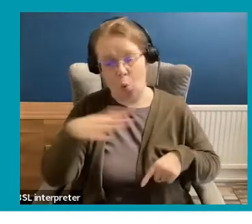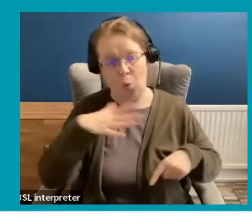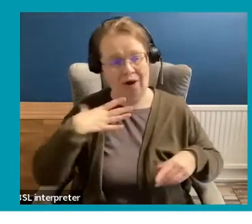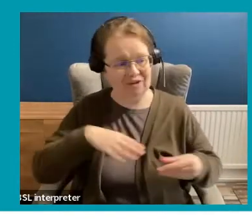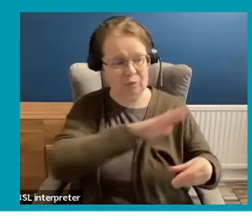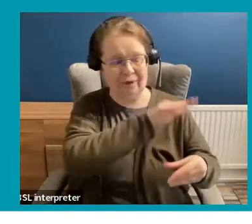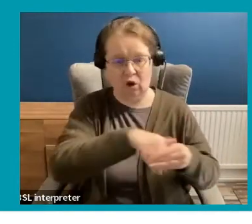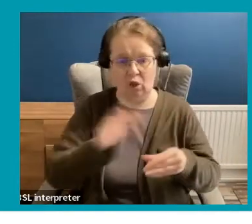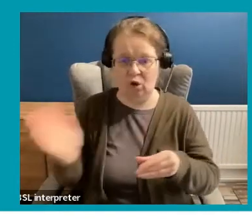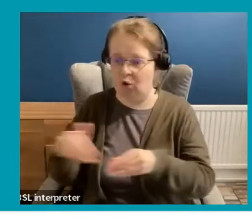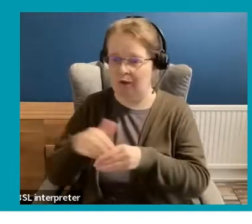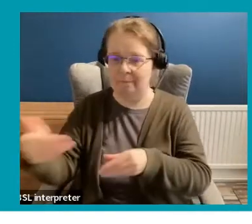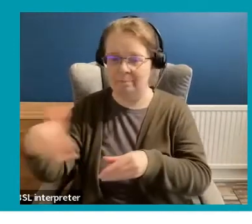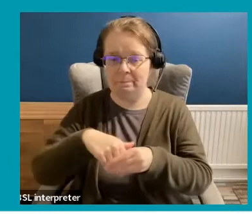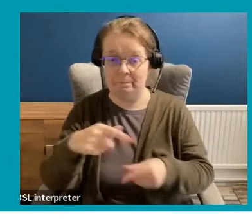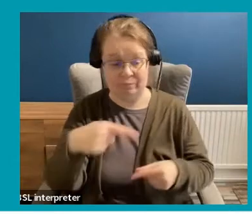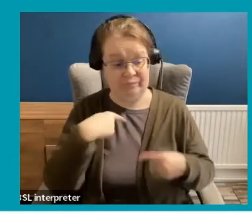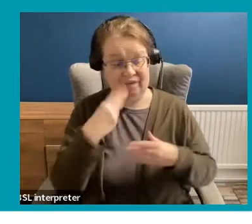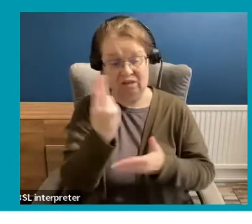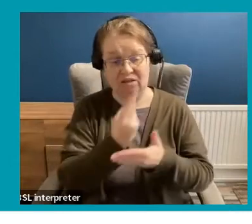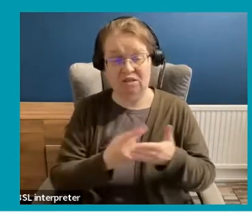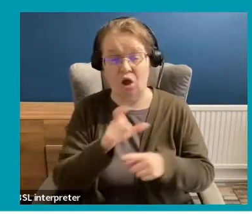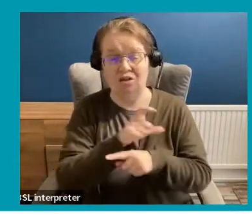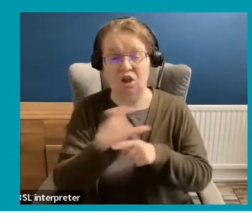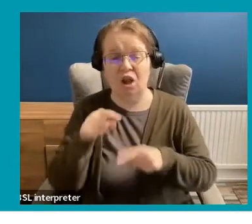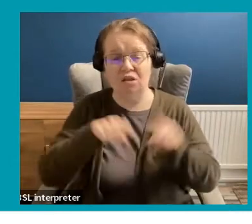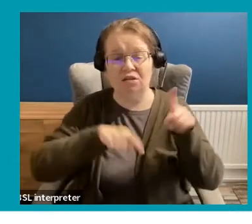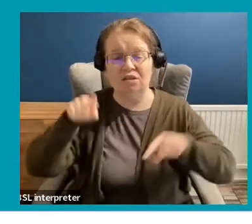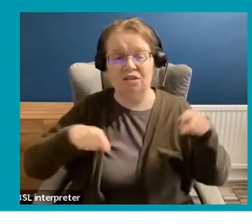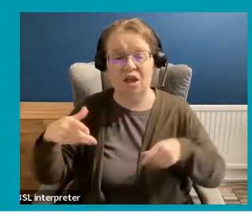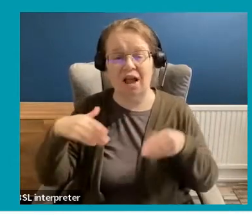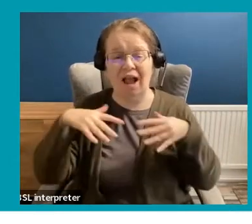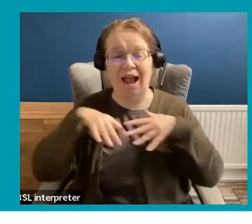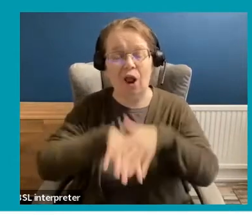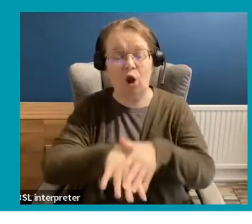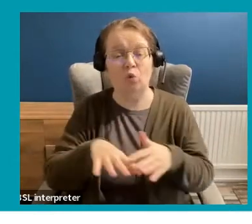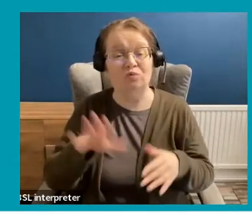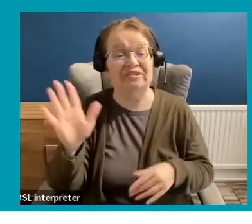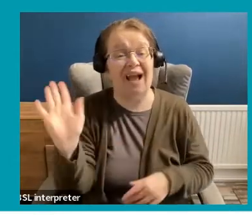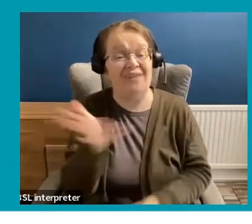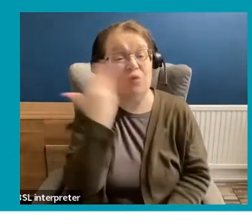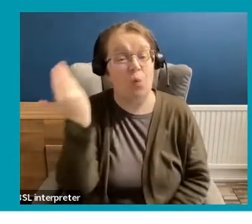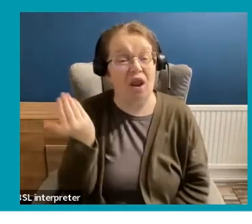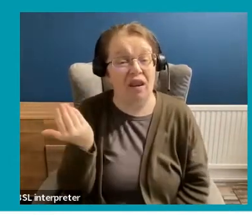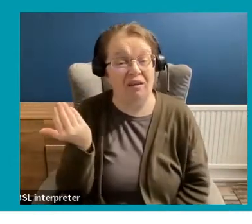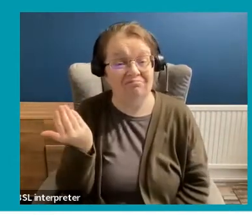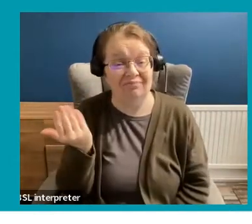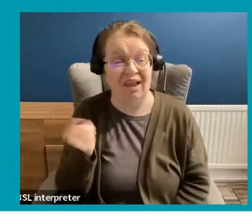I have designed a course called diversity includes everyone because that was the point I wanted to